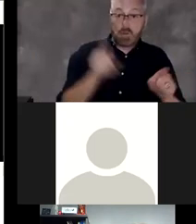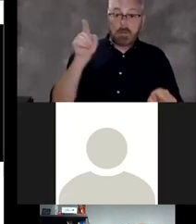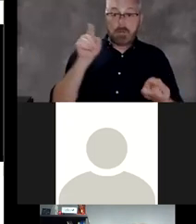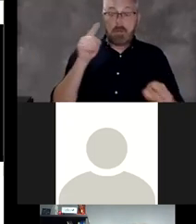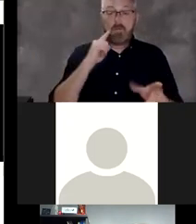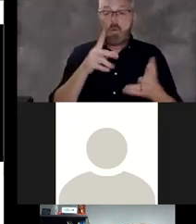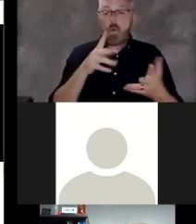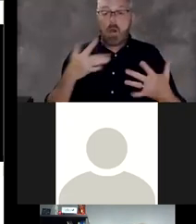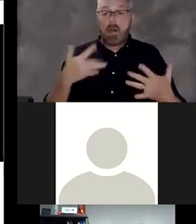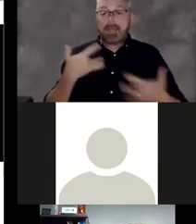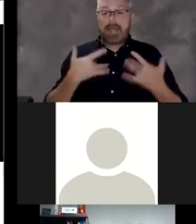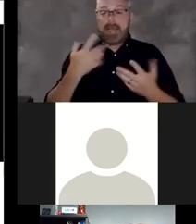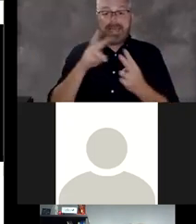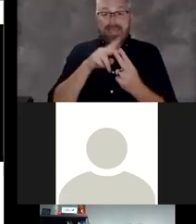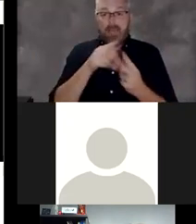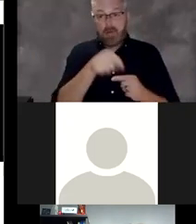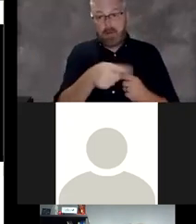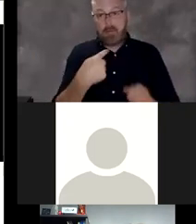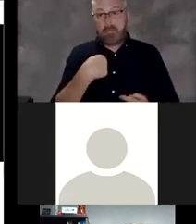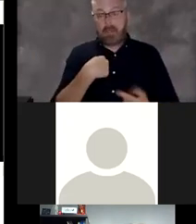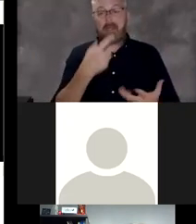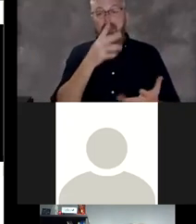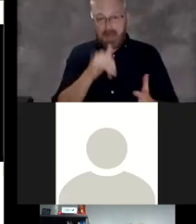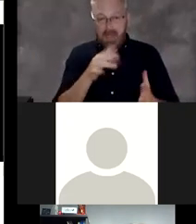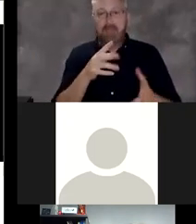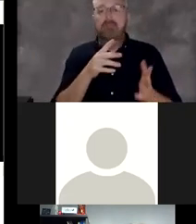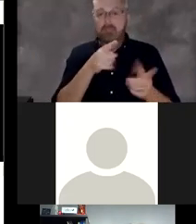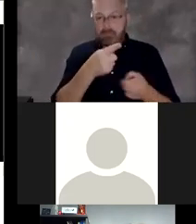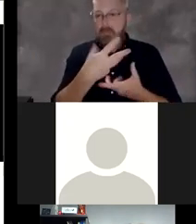PARTY WOULD QUALIFY. THIS IS SOMETHING YOU TEND TO